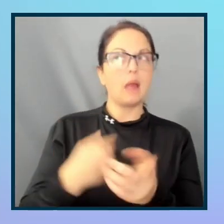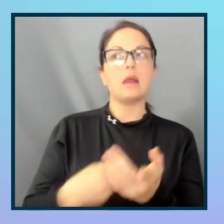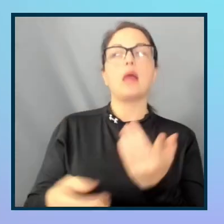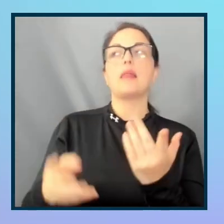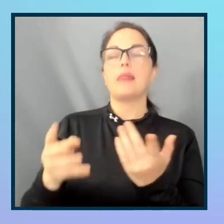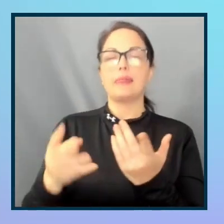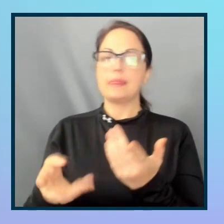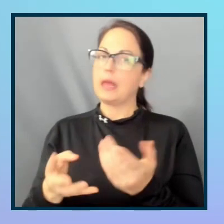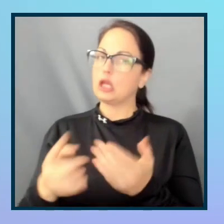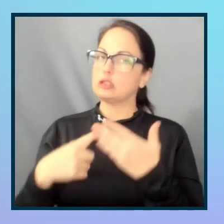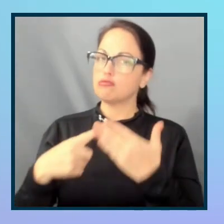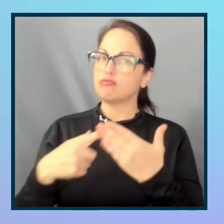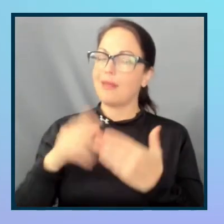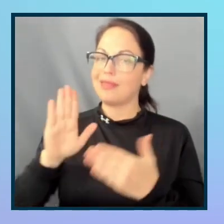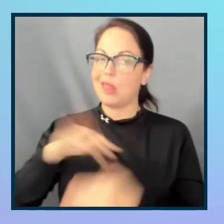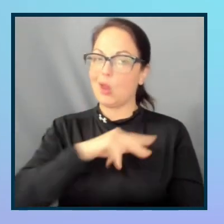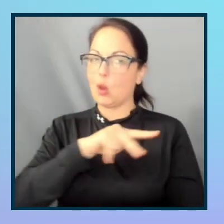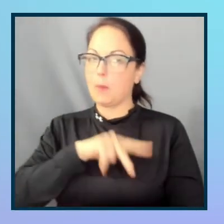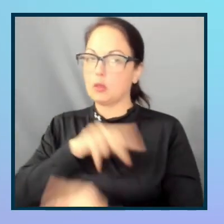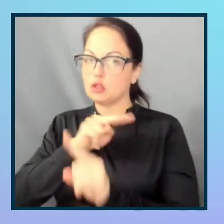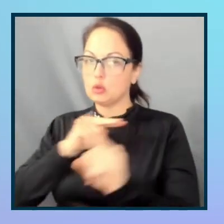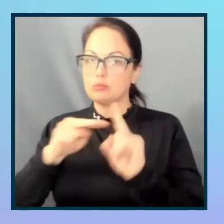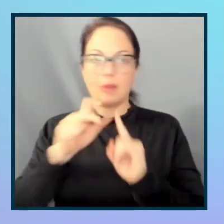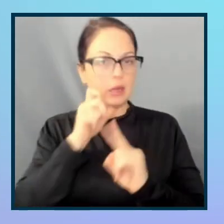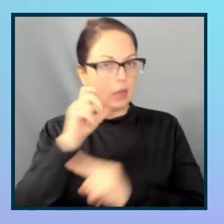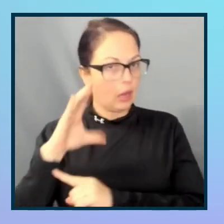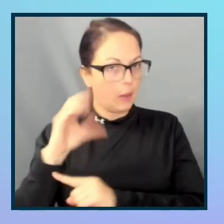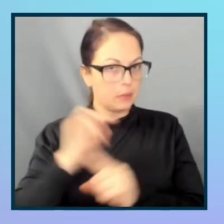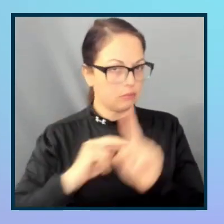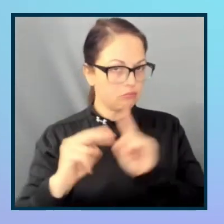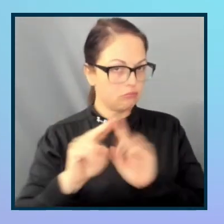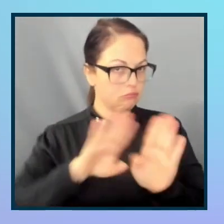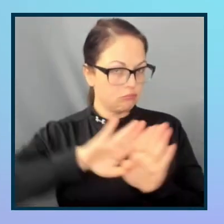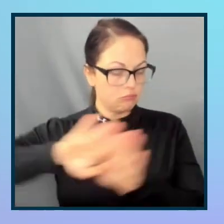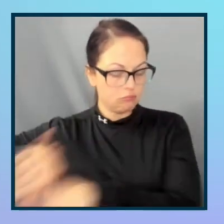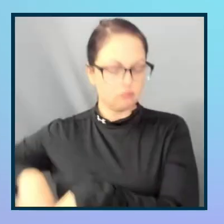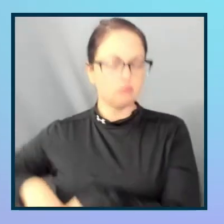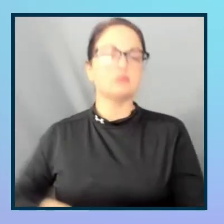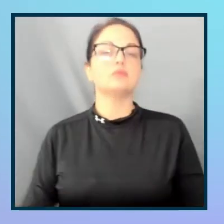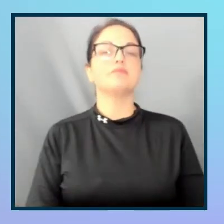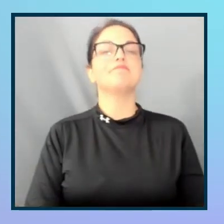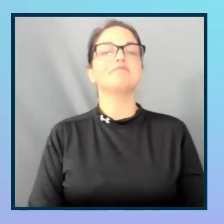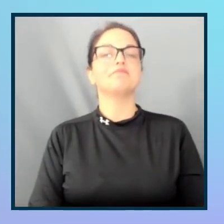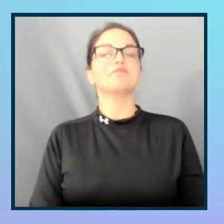and not their company views. Just wanna make that clear, and let's kick it off.